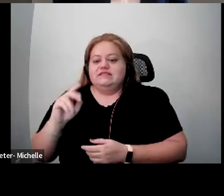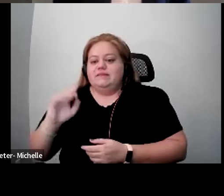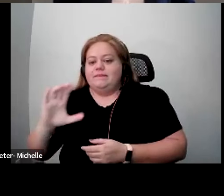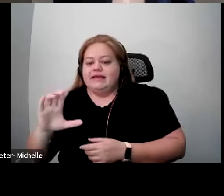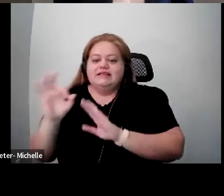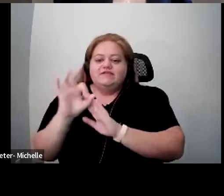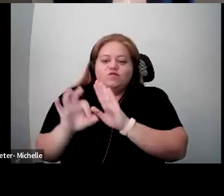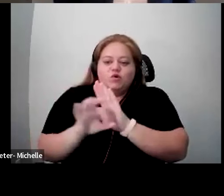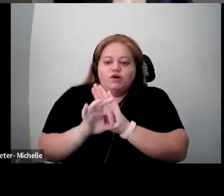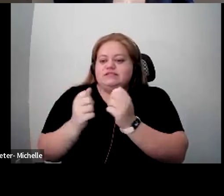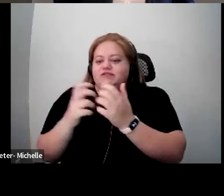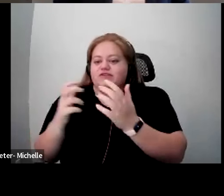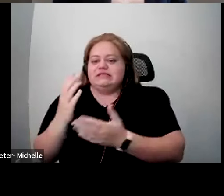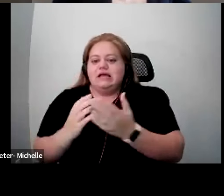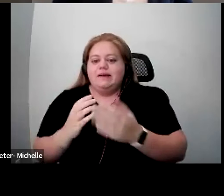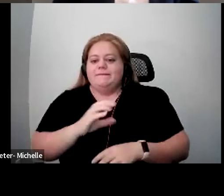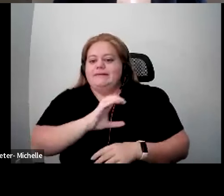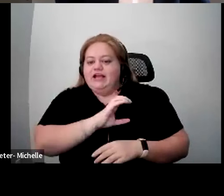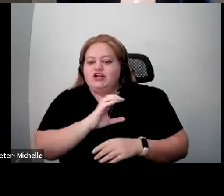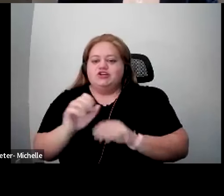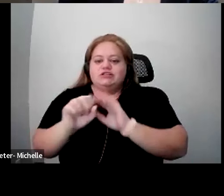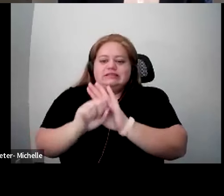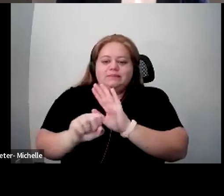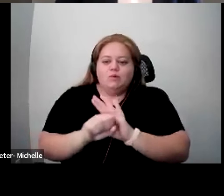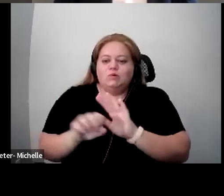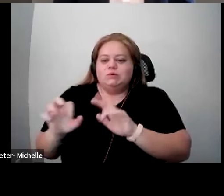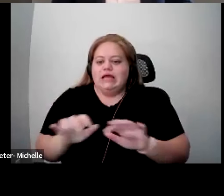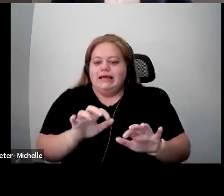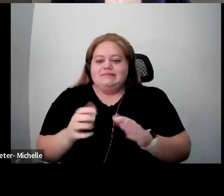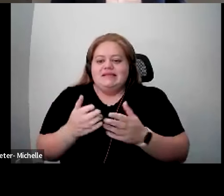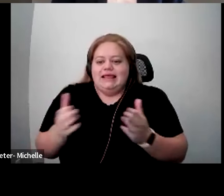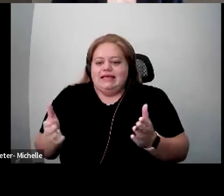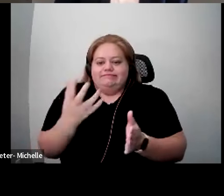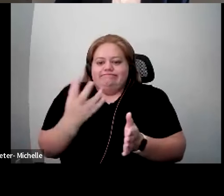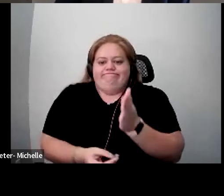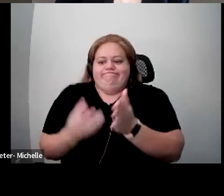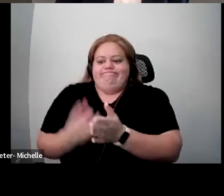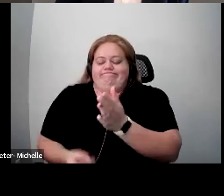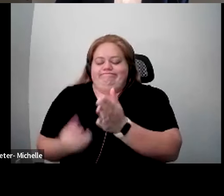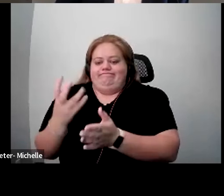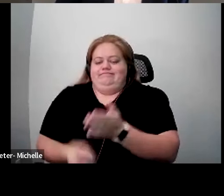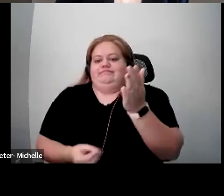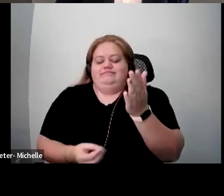Some characters are lost in formulas. And then, basically, the information,